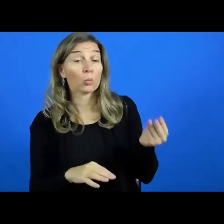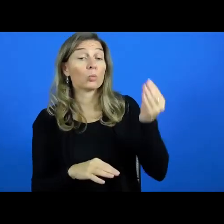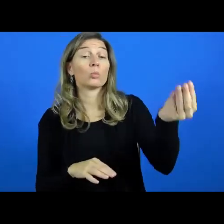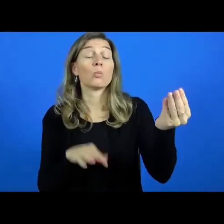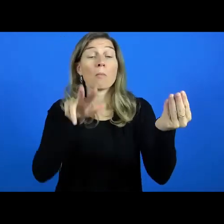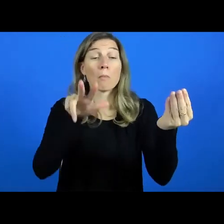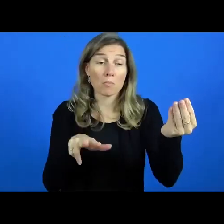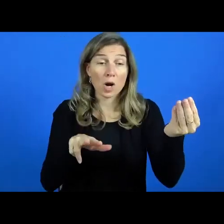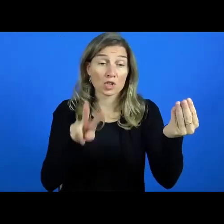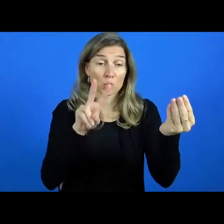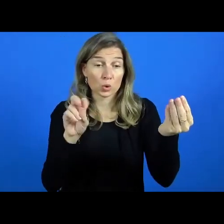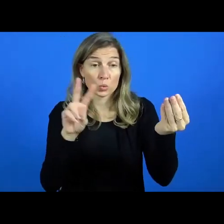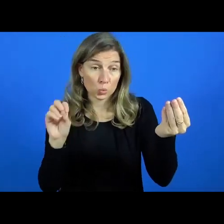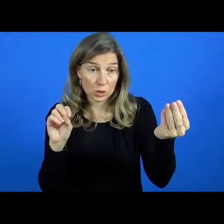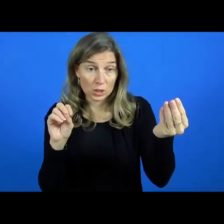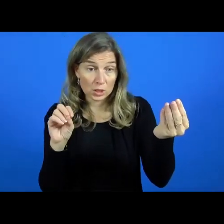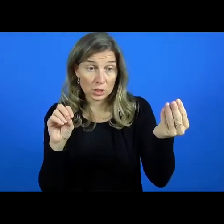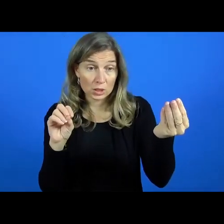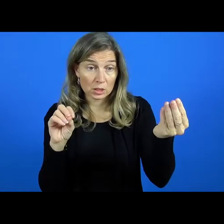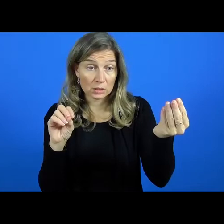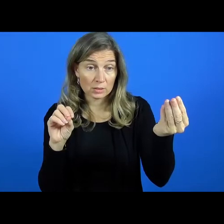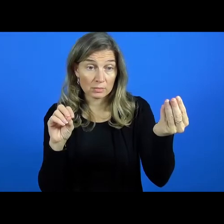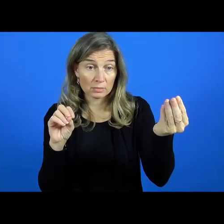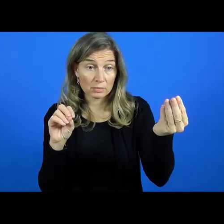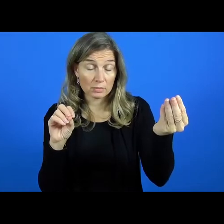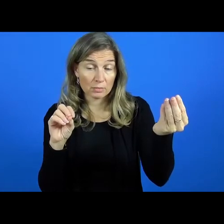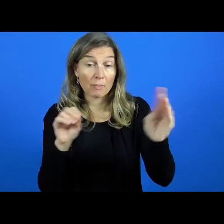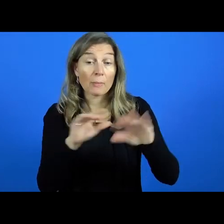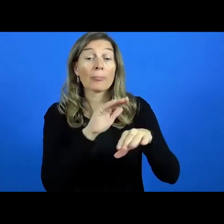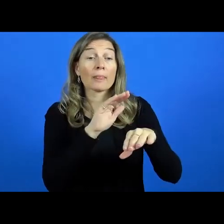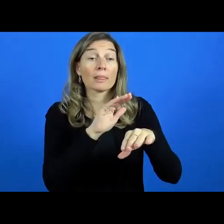We sent the comments in April 2020.